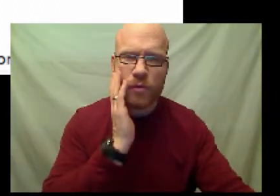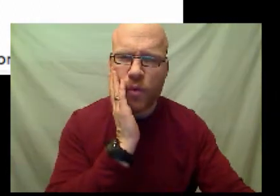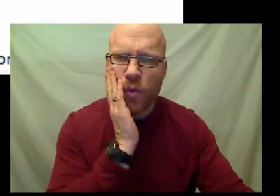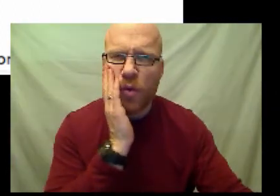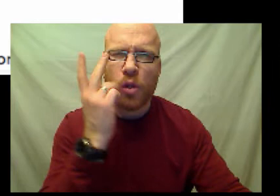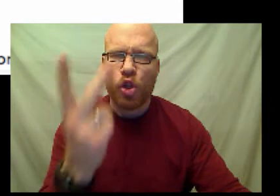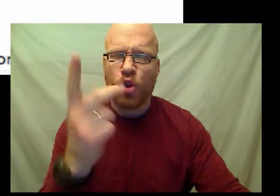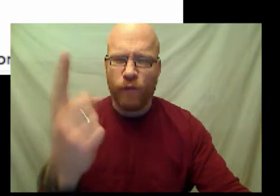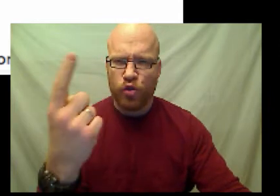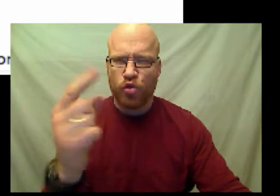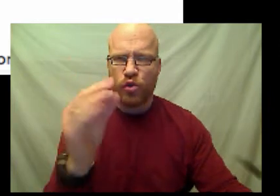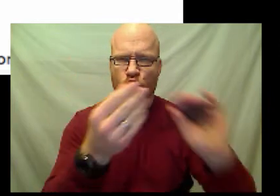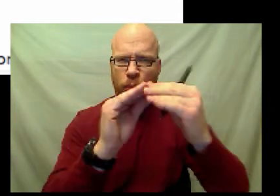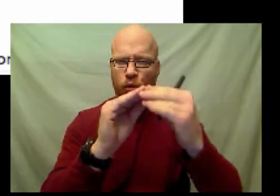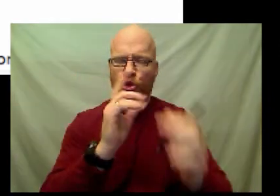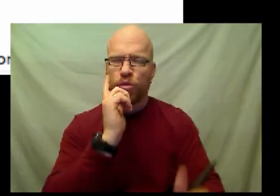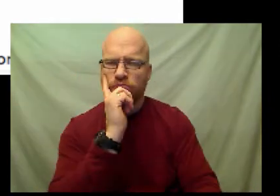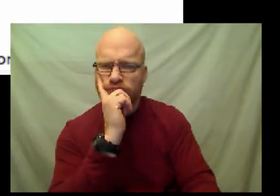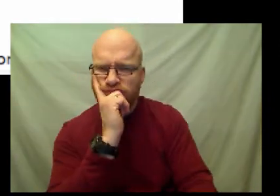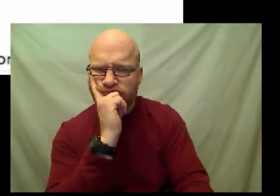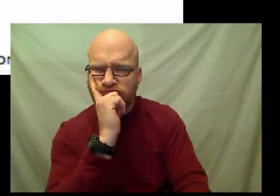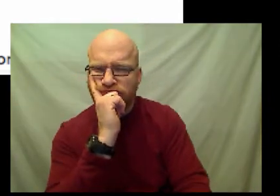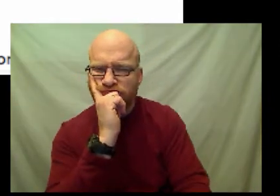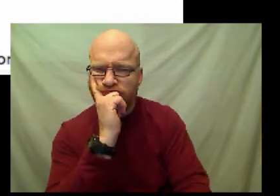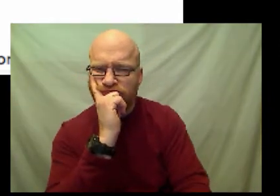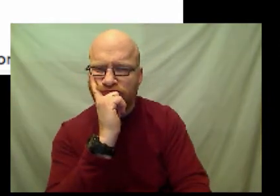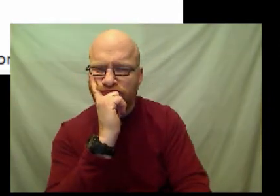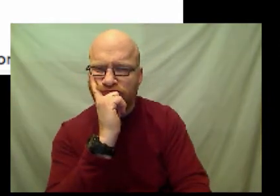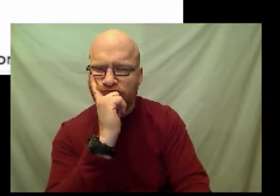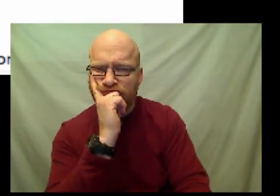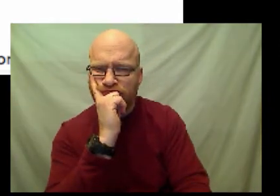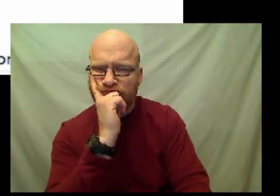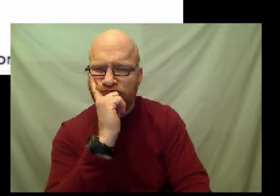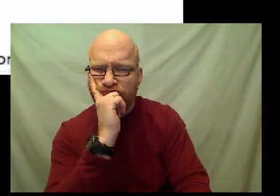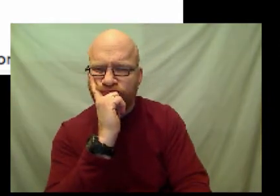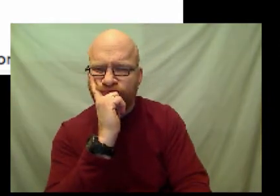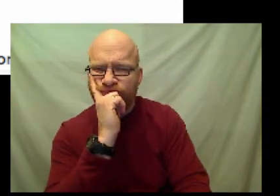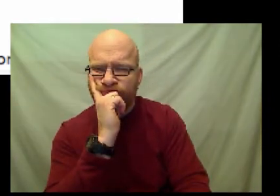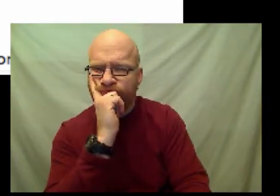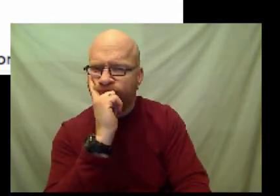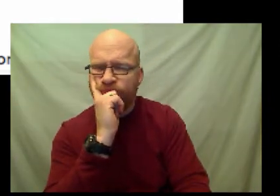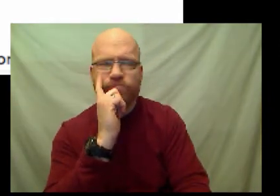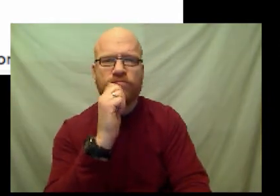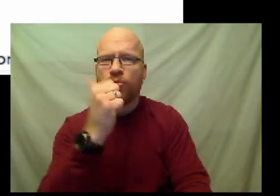and encircle them, I can see -- let's look at the 2.